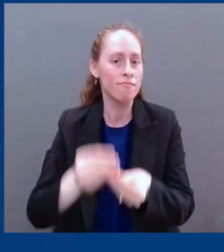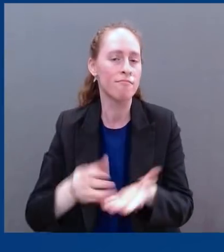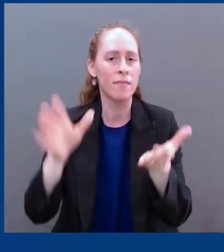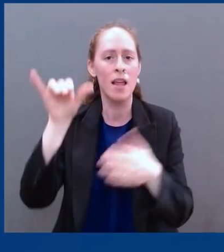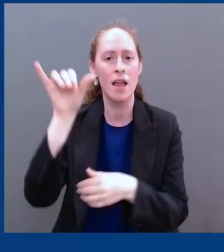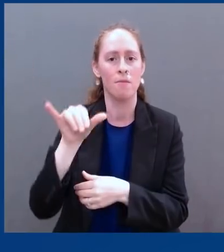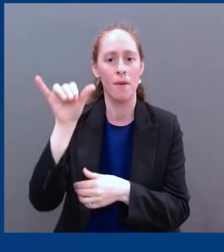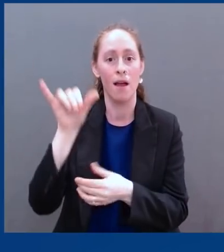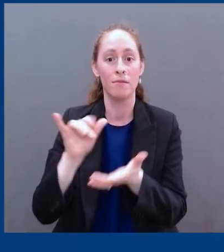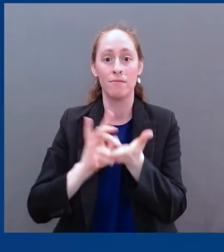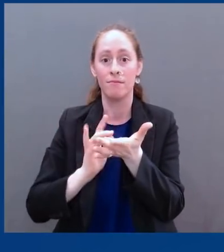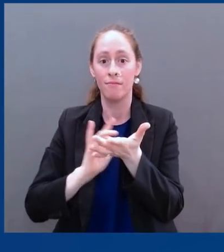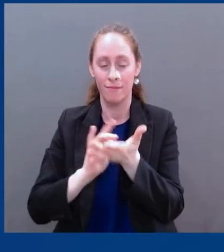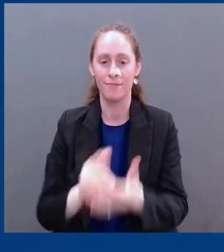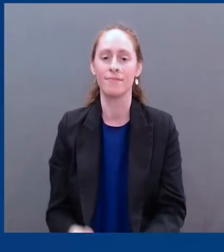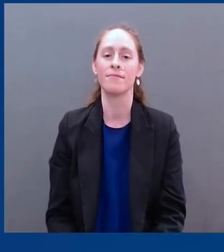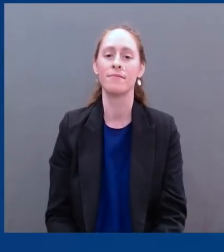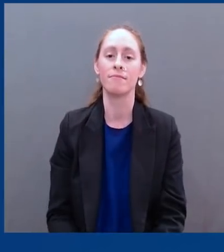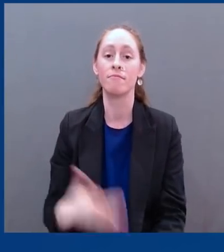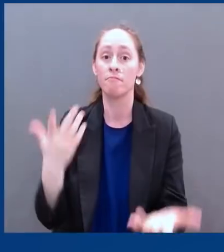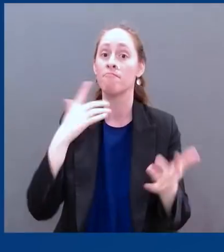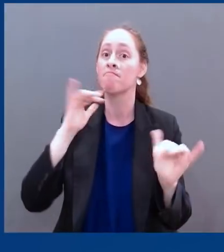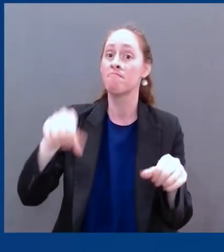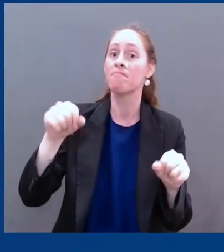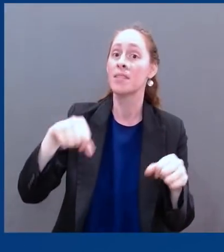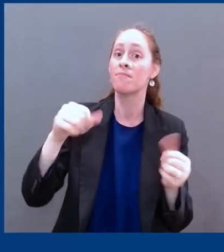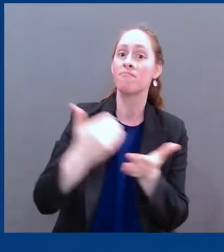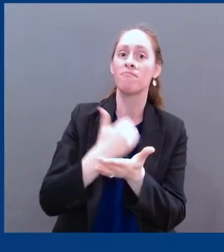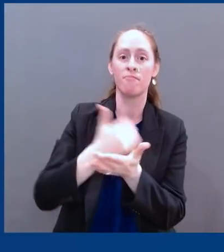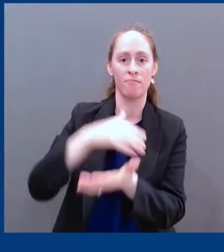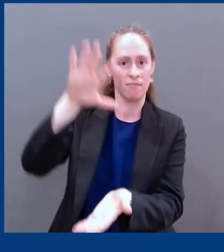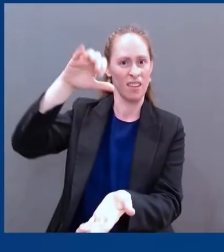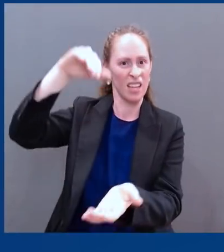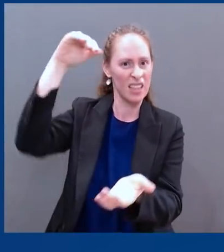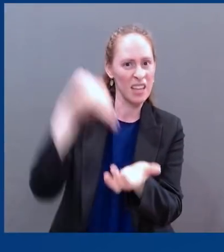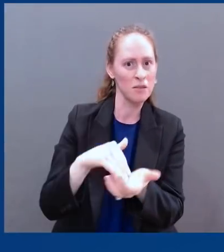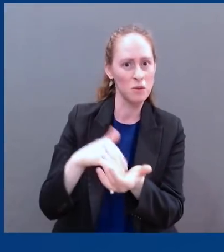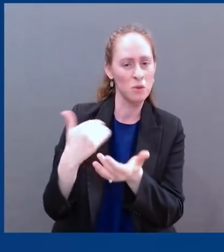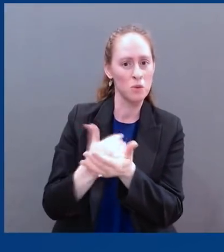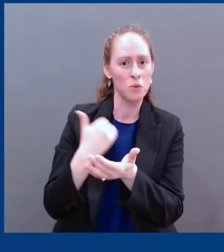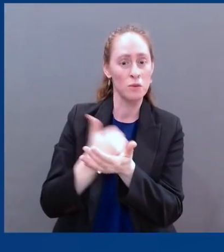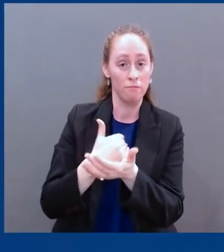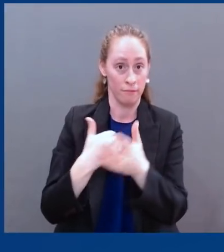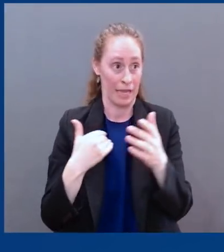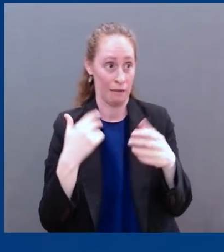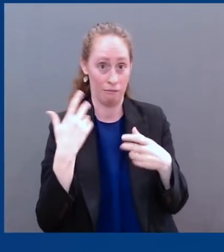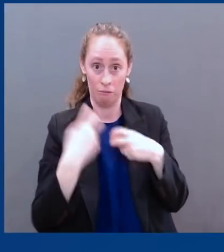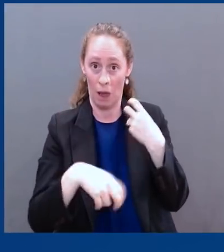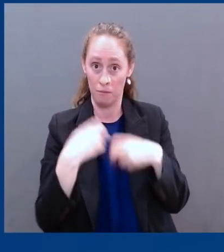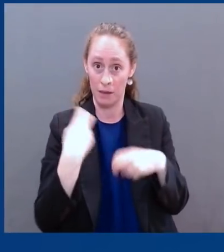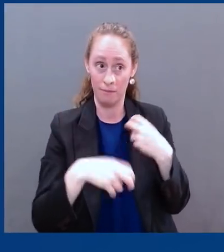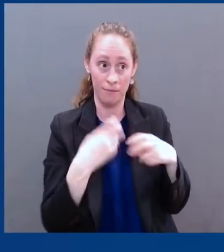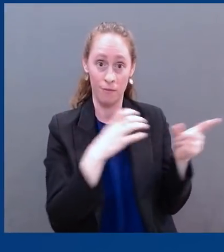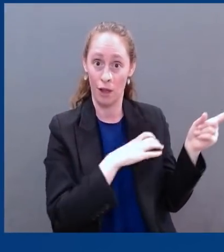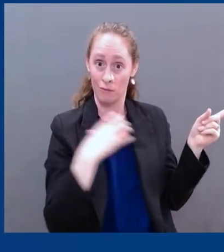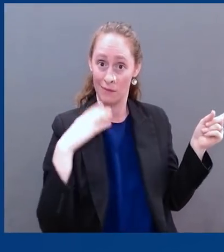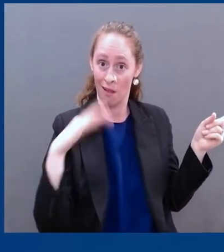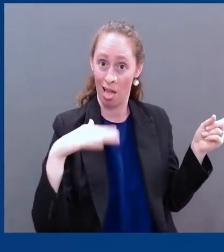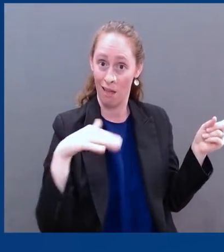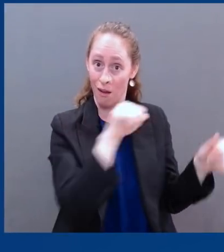But, again, unless we get the funding requested of the Congress, we will not be able to continue to make these purchases.